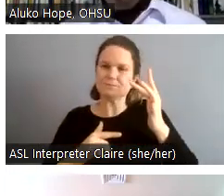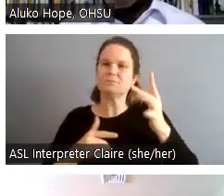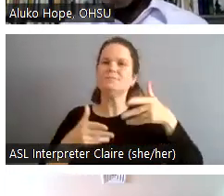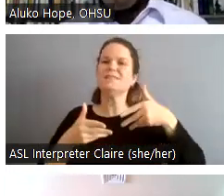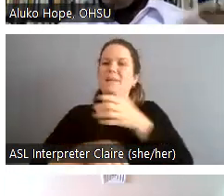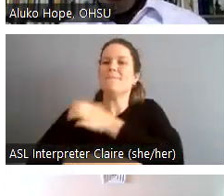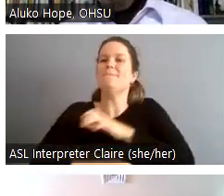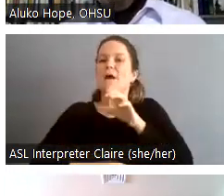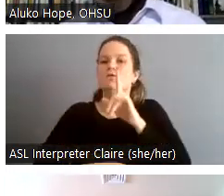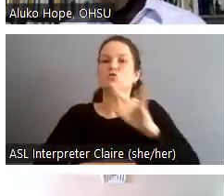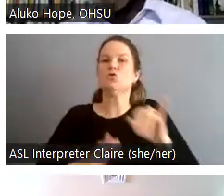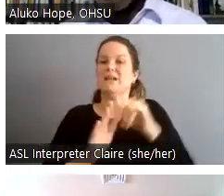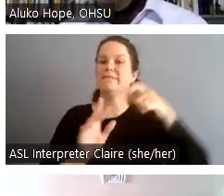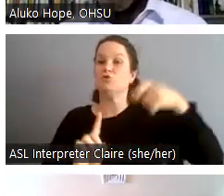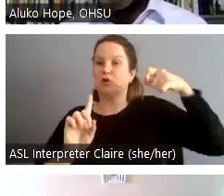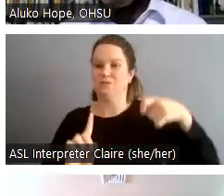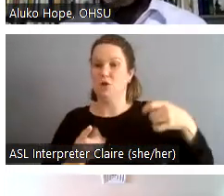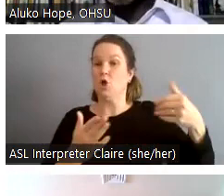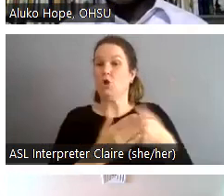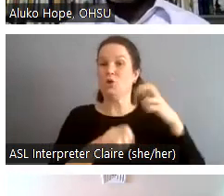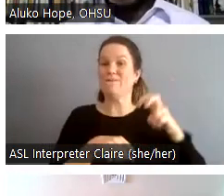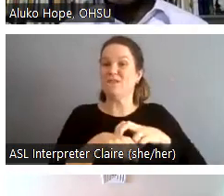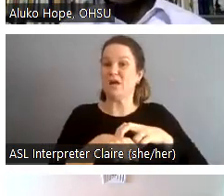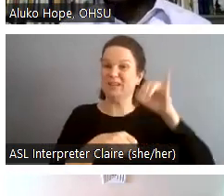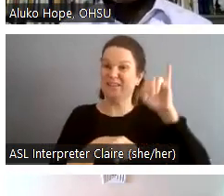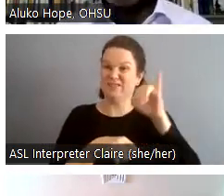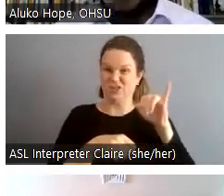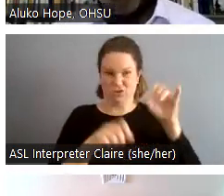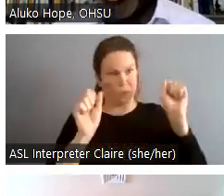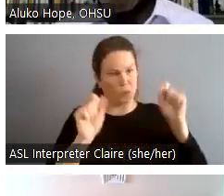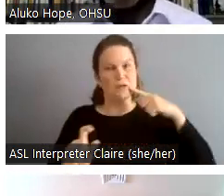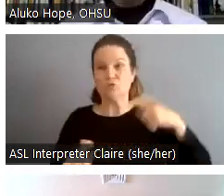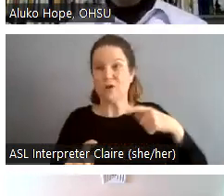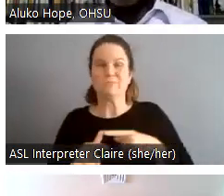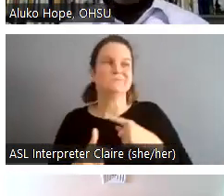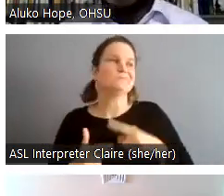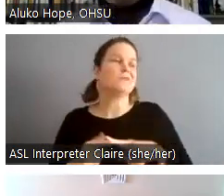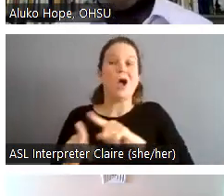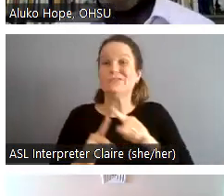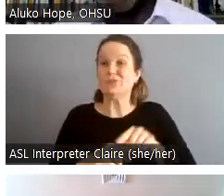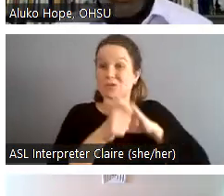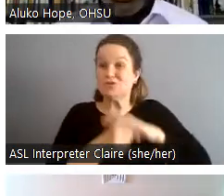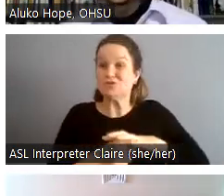And so getting a new viral infection can certainly be a trigger, but sometimes stress can be a trigger, right? Like your